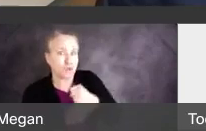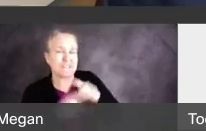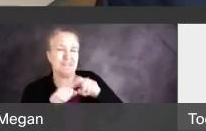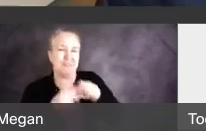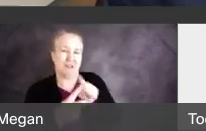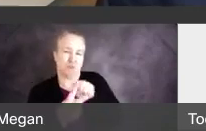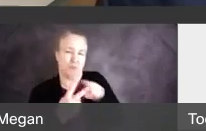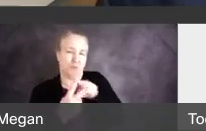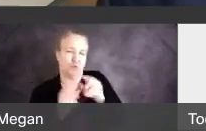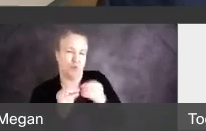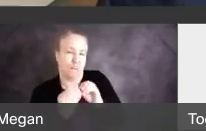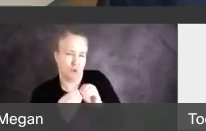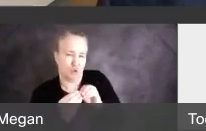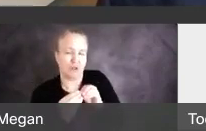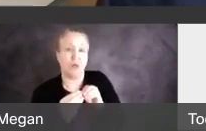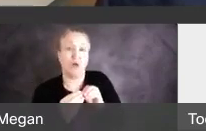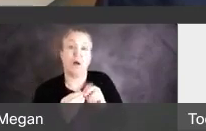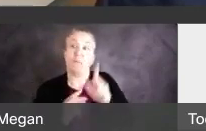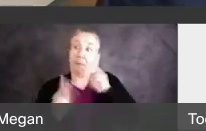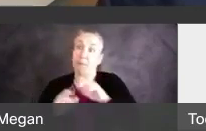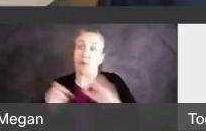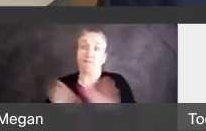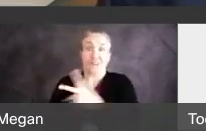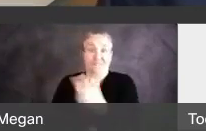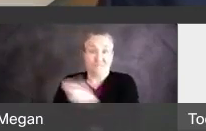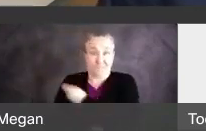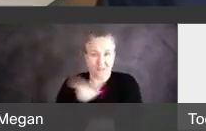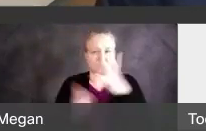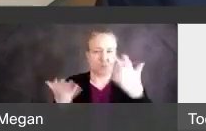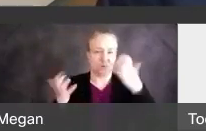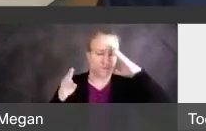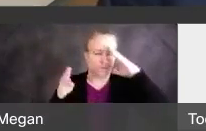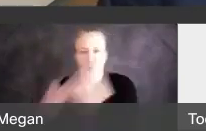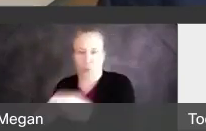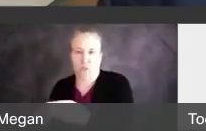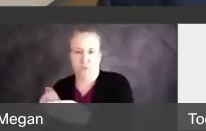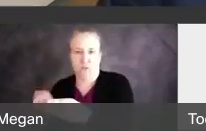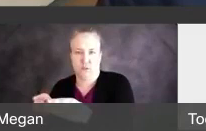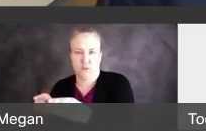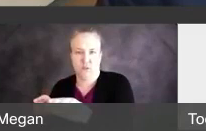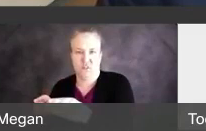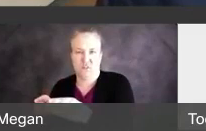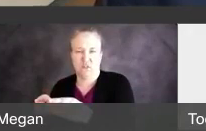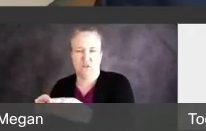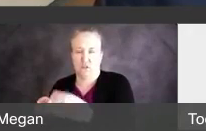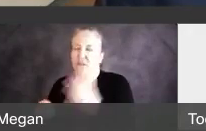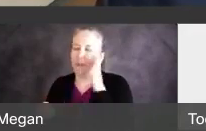on those that have been fully vaccinated. That is definitely going to give us our strongest immunity.